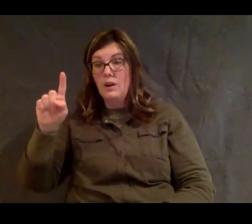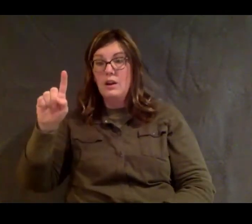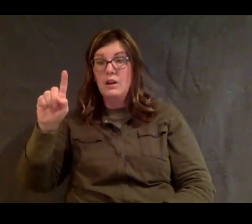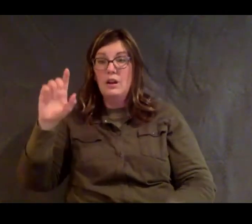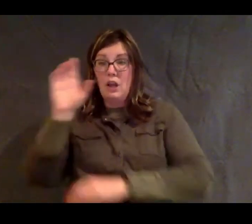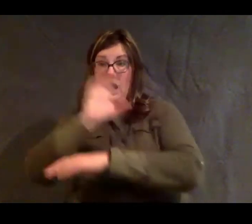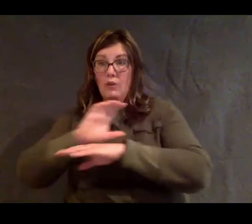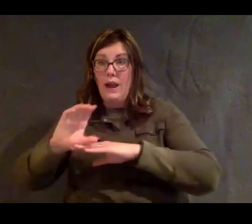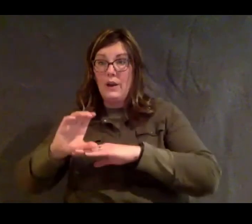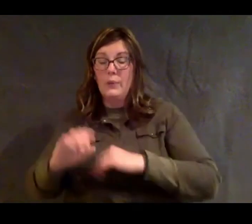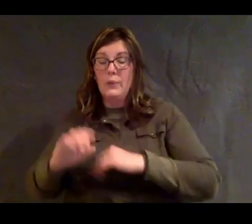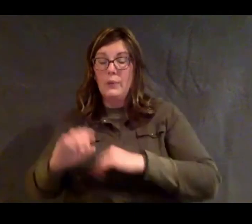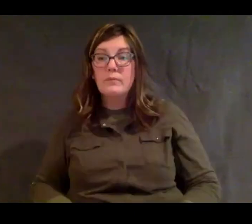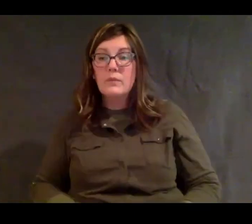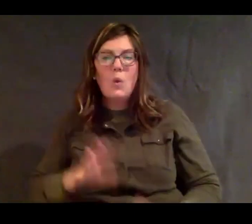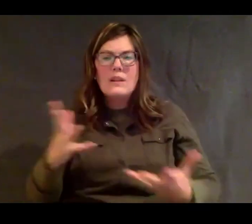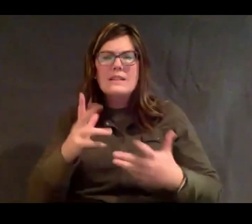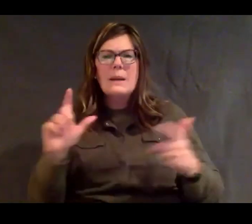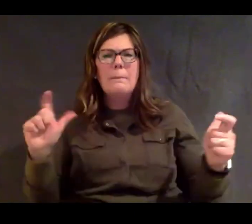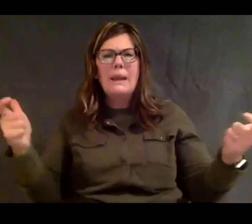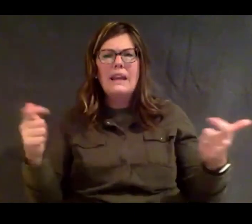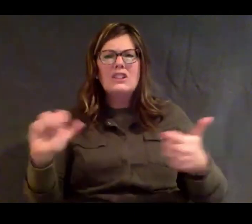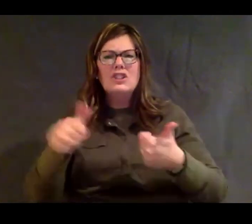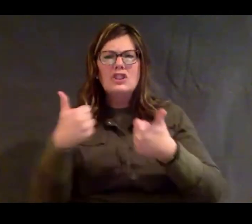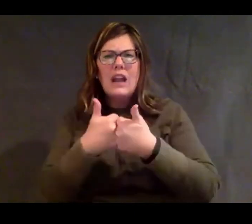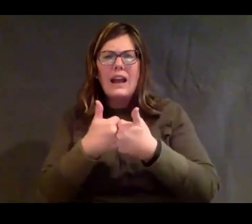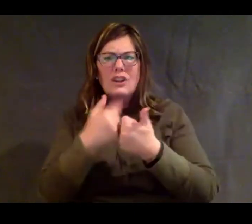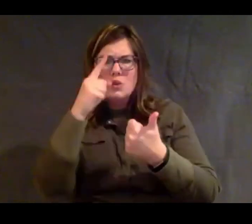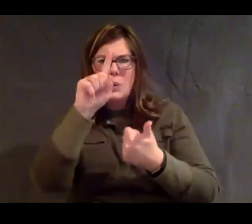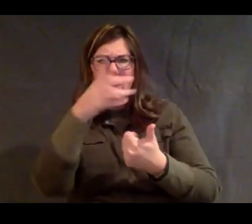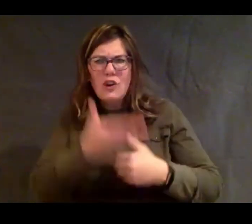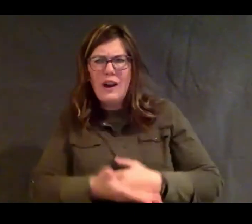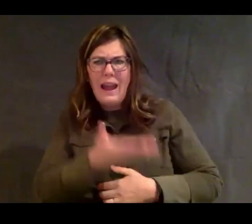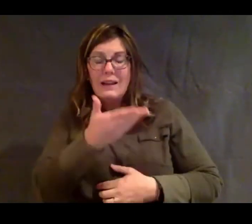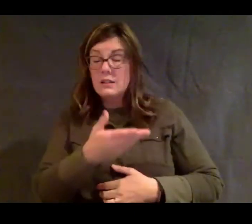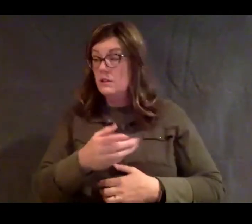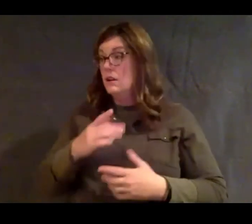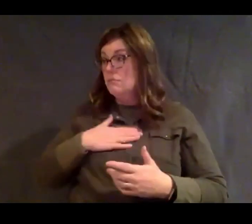to where you are listen some of my biggest challenges are getting people just to understand